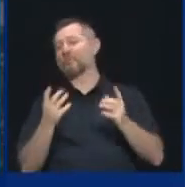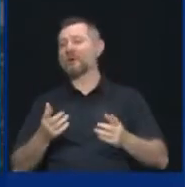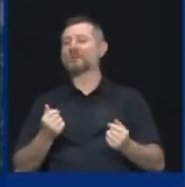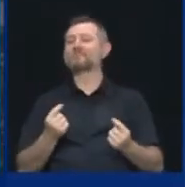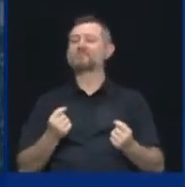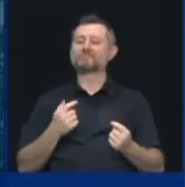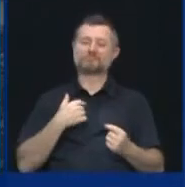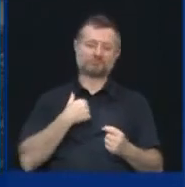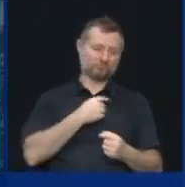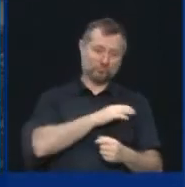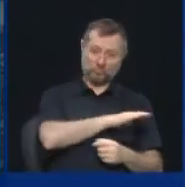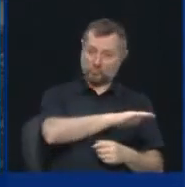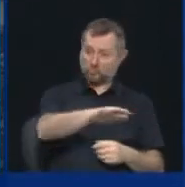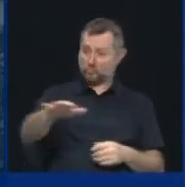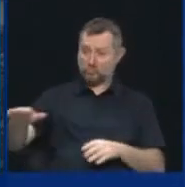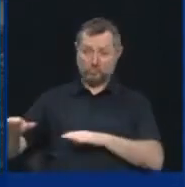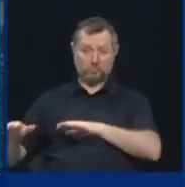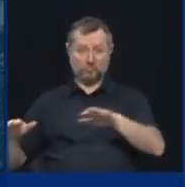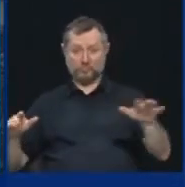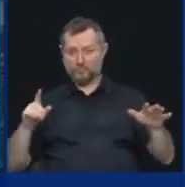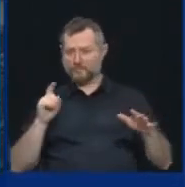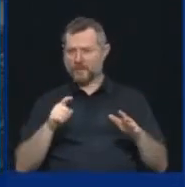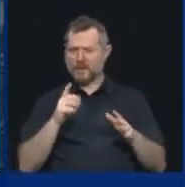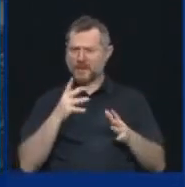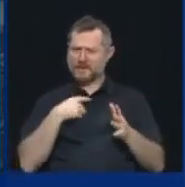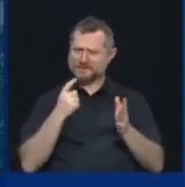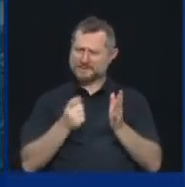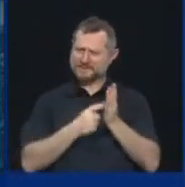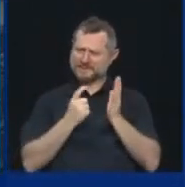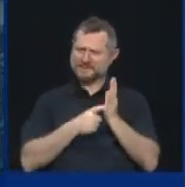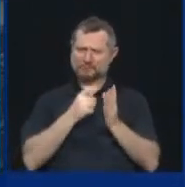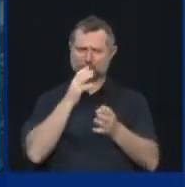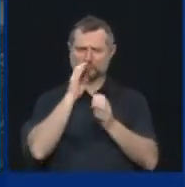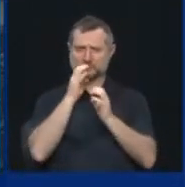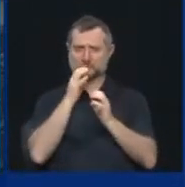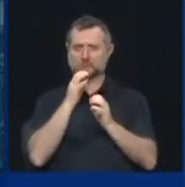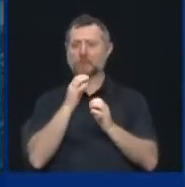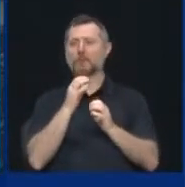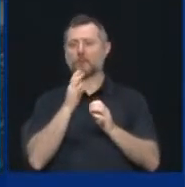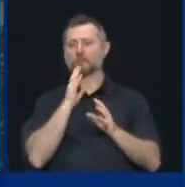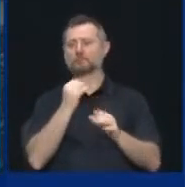THE LIGHT AT THE END OF THE TUNNEL IS TO REMOVE THE